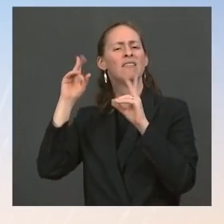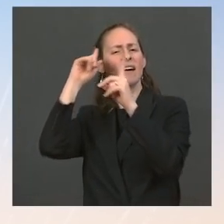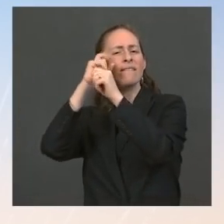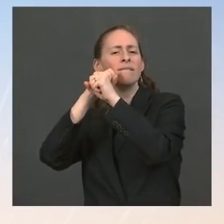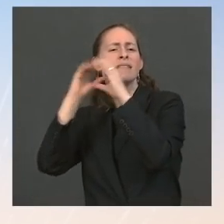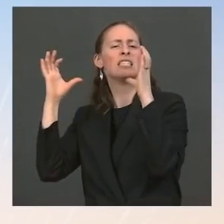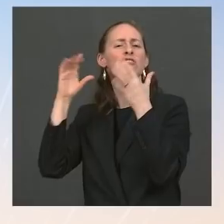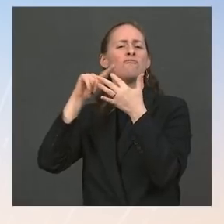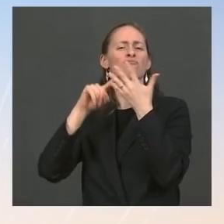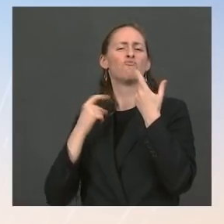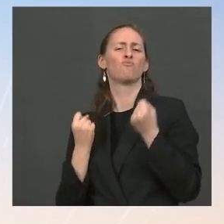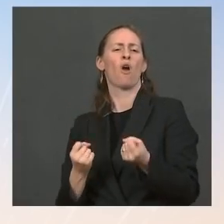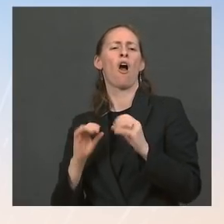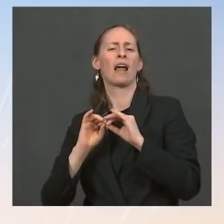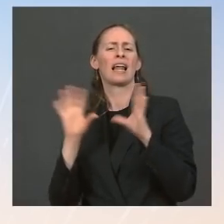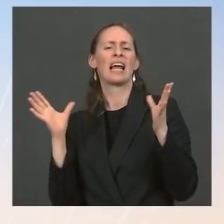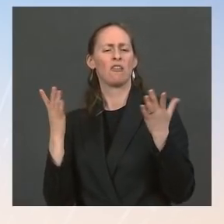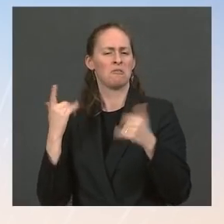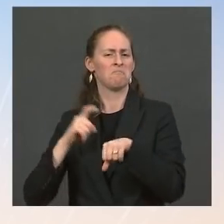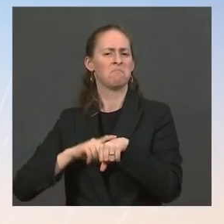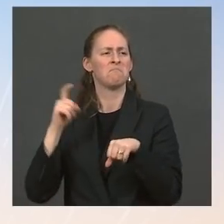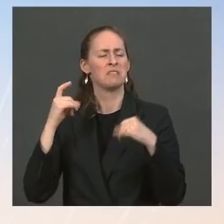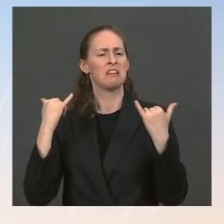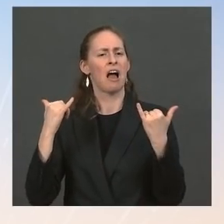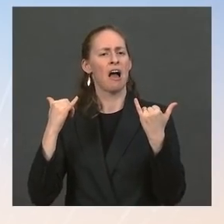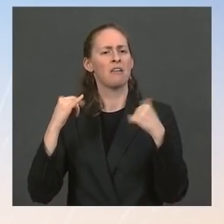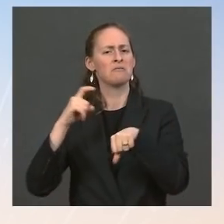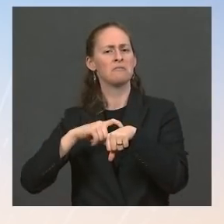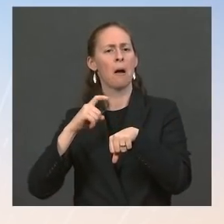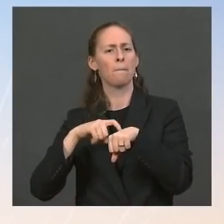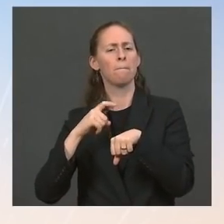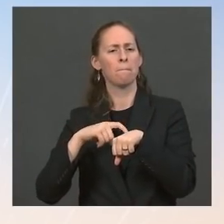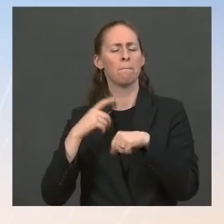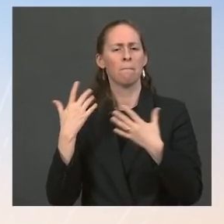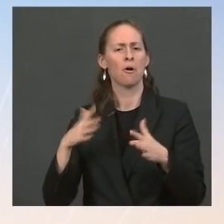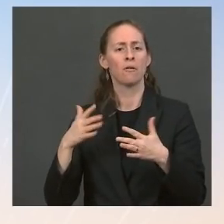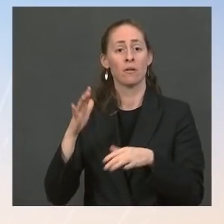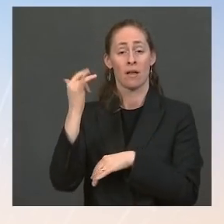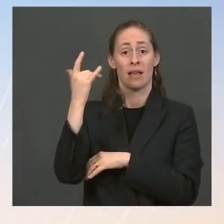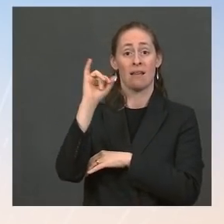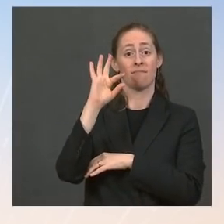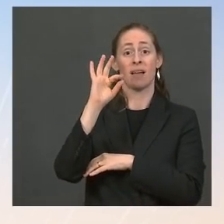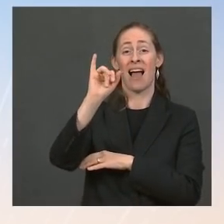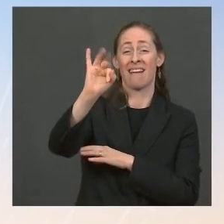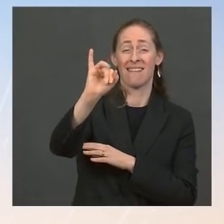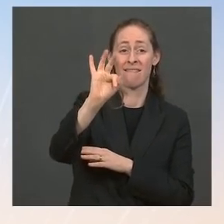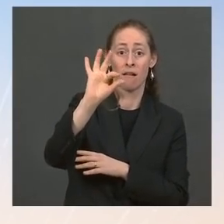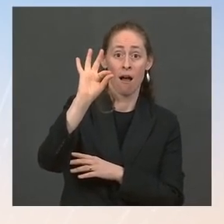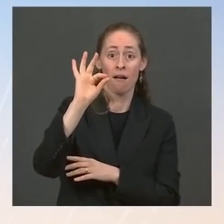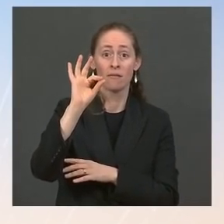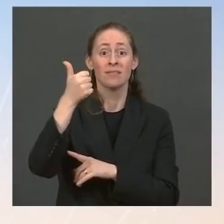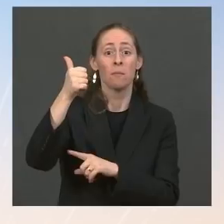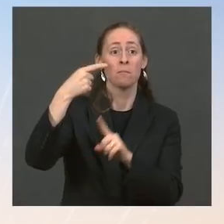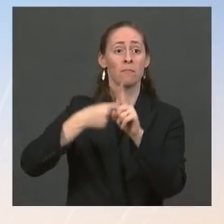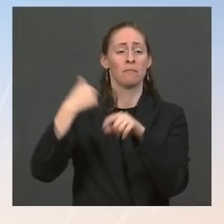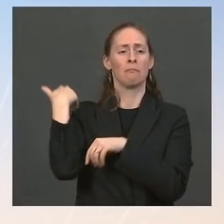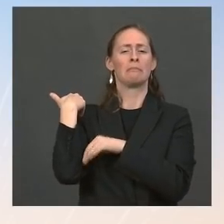And if you look at how we outlined our approach to China many months ago, we talked about the importance of rebuilding our alliances,